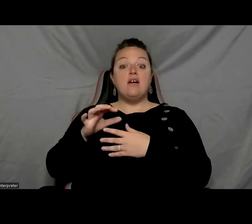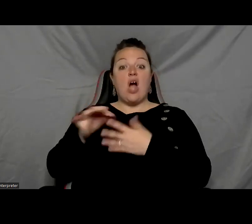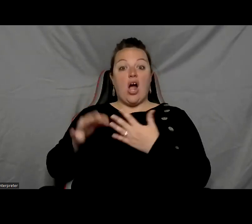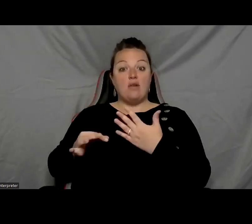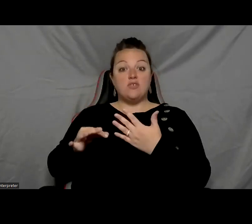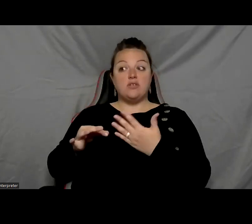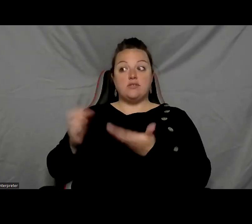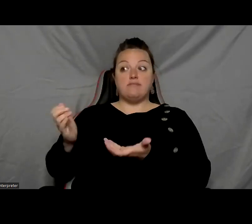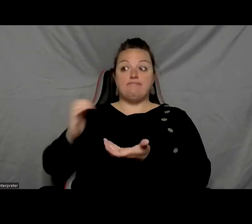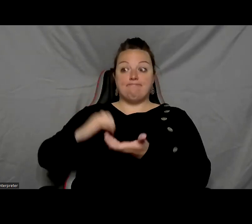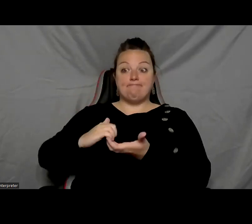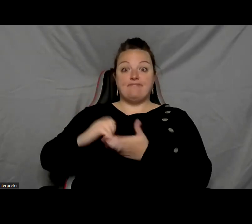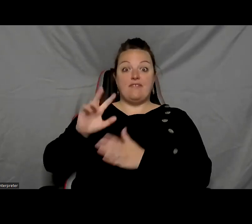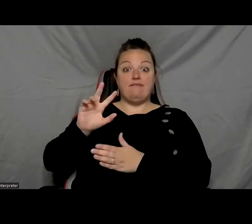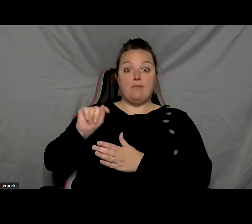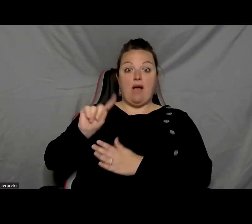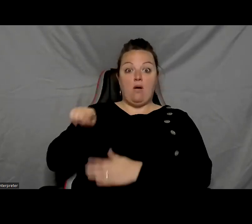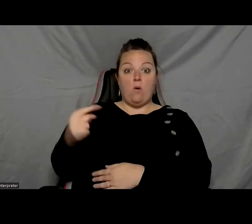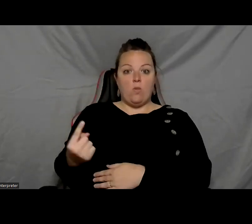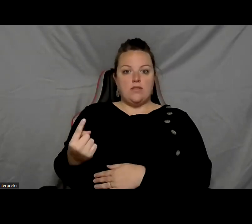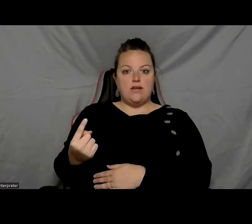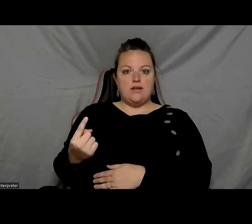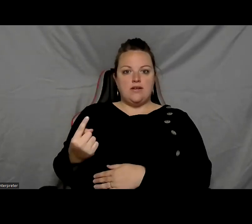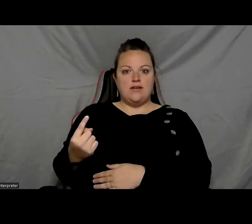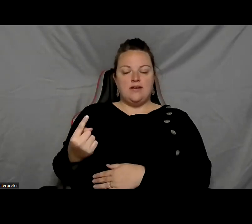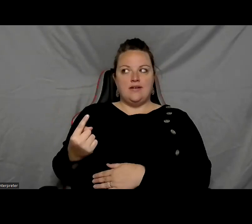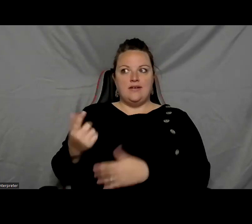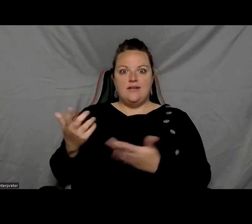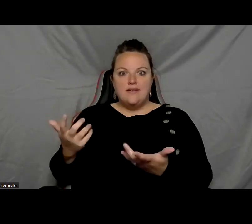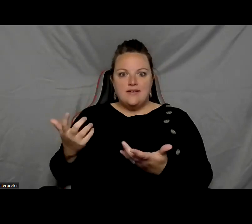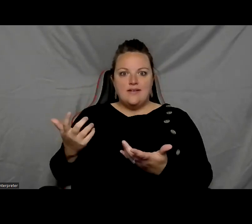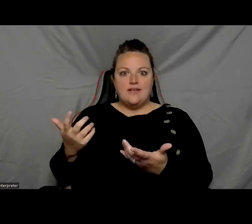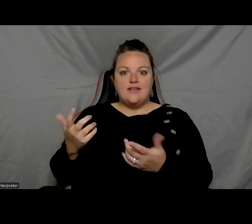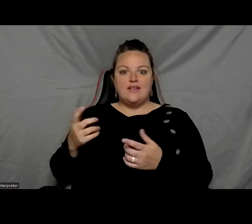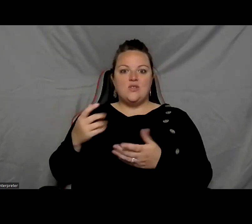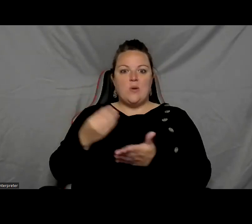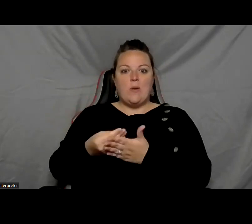in the state. You can only get state vendors, you can't take the dollars and say I want